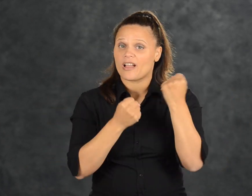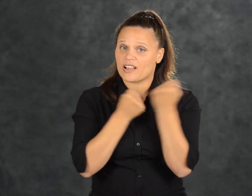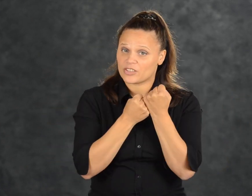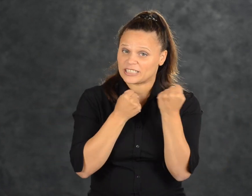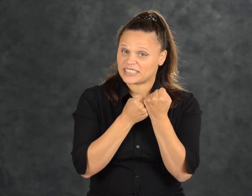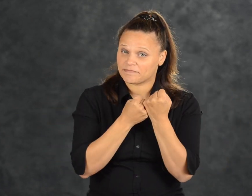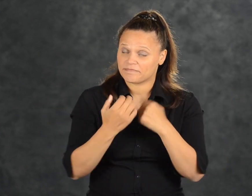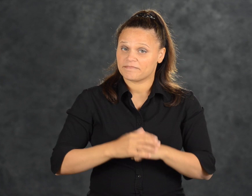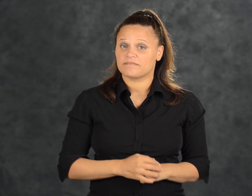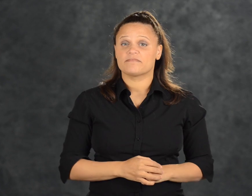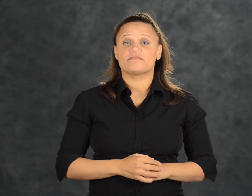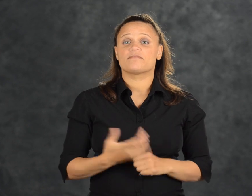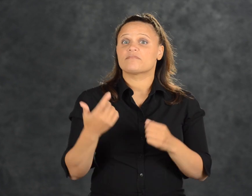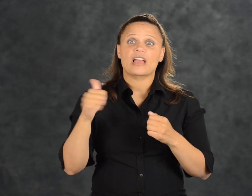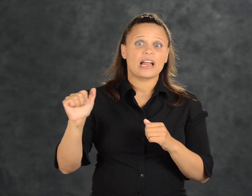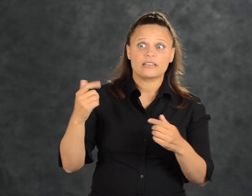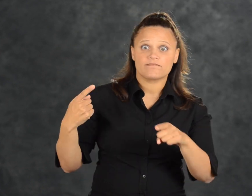Advocacy and support.